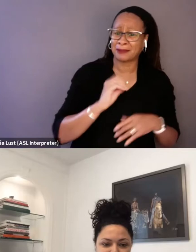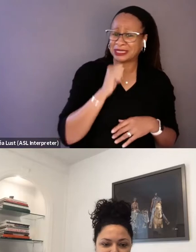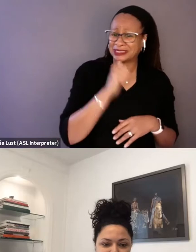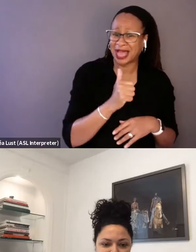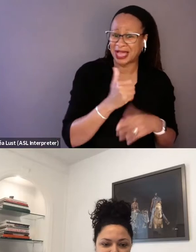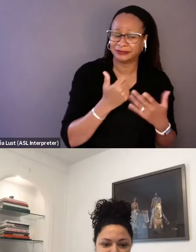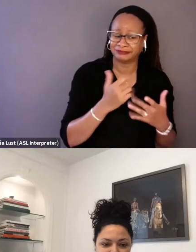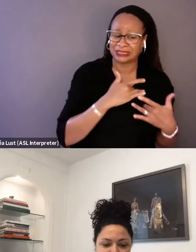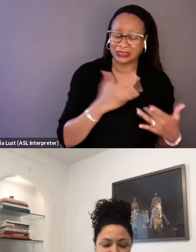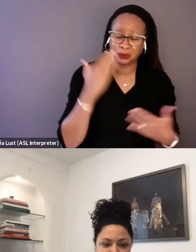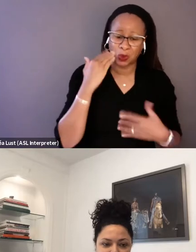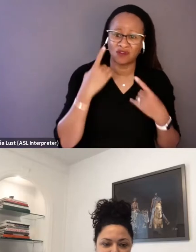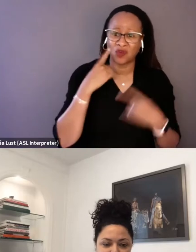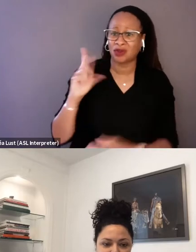with you know, quite a few